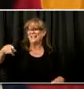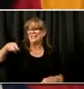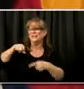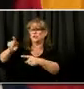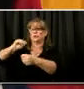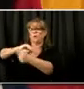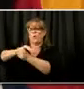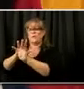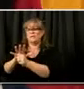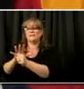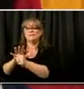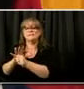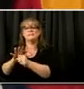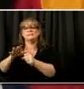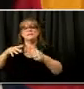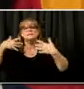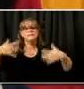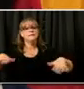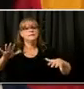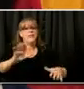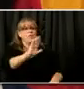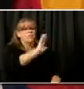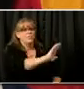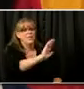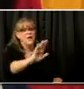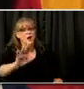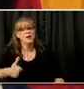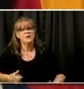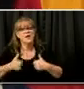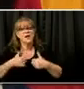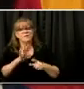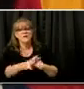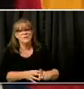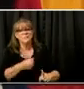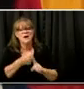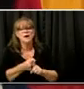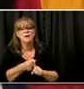not life changing and the way that we can try to make sure it's not life-changing as praying